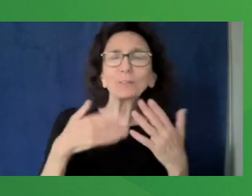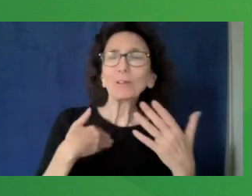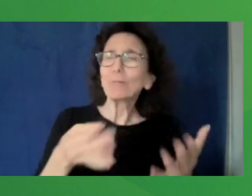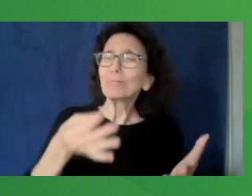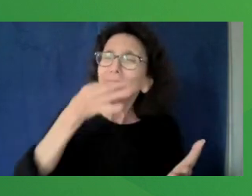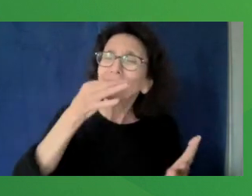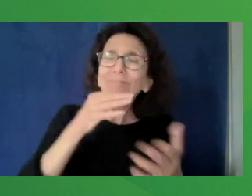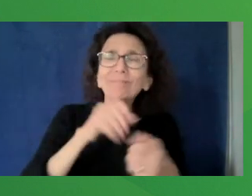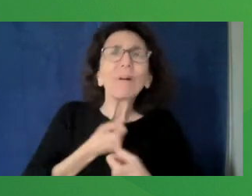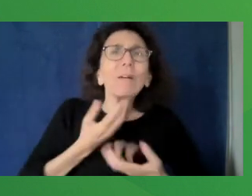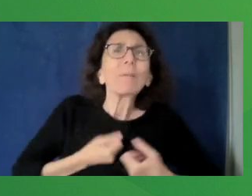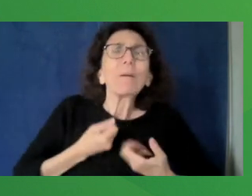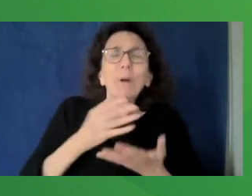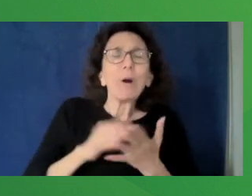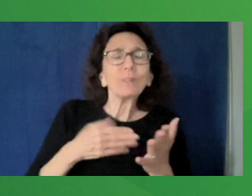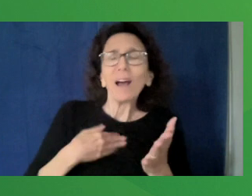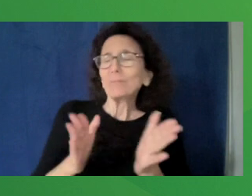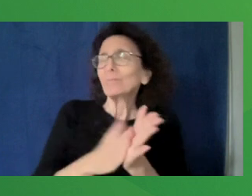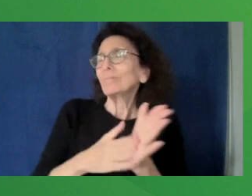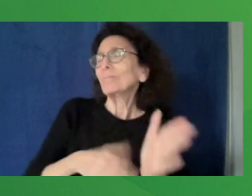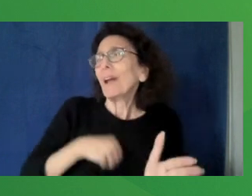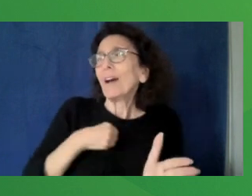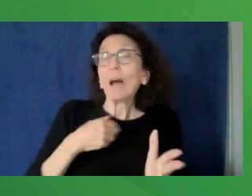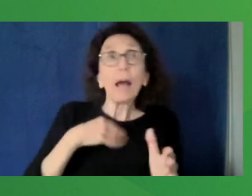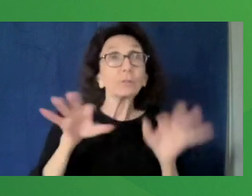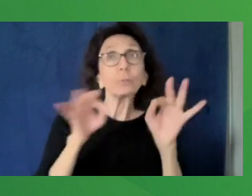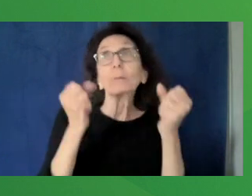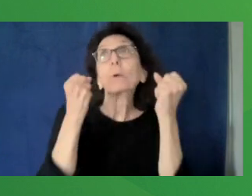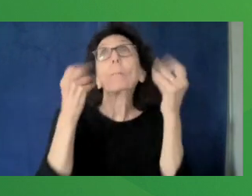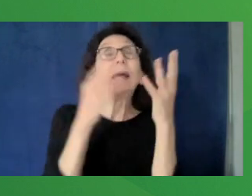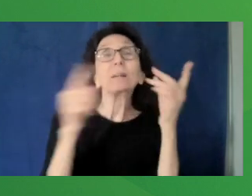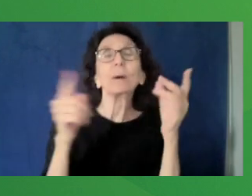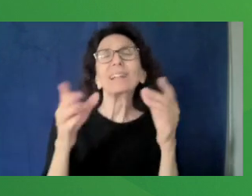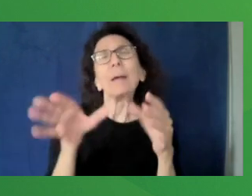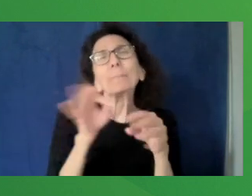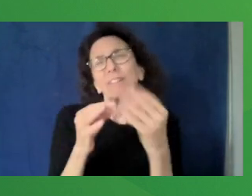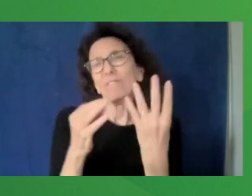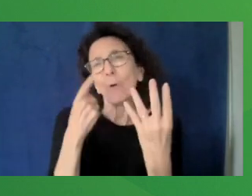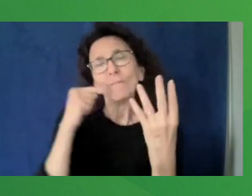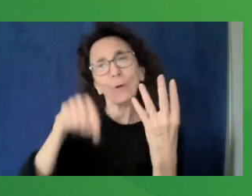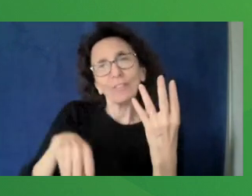I was so proud of them. I had many to choose from, but I just went with these four, and they just